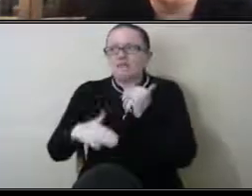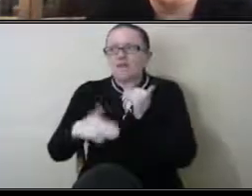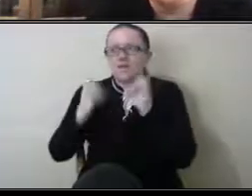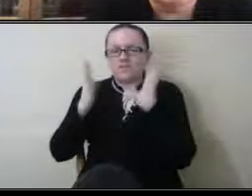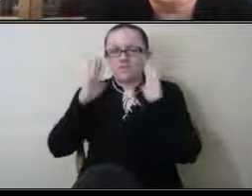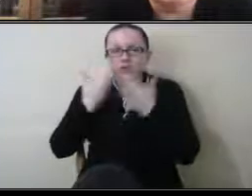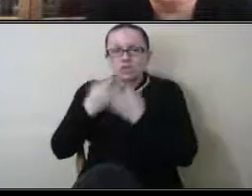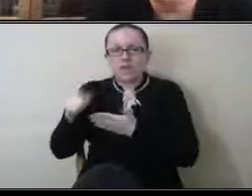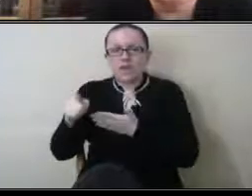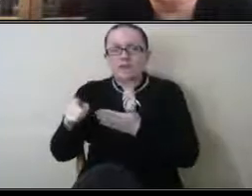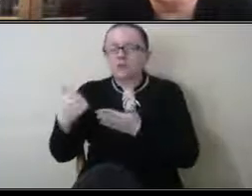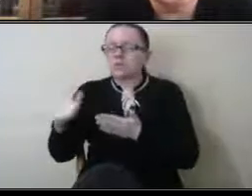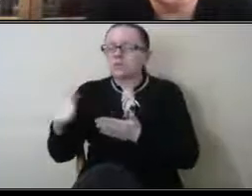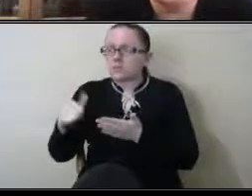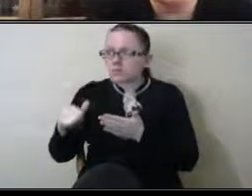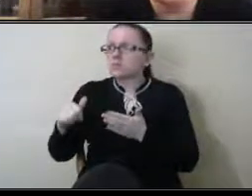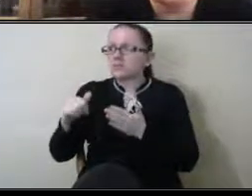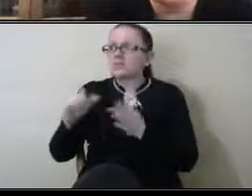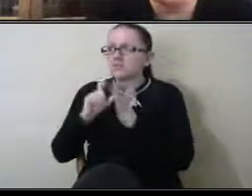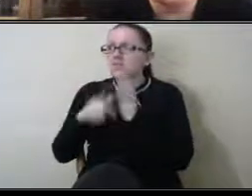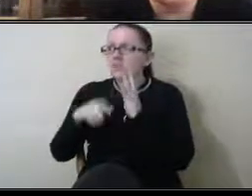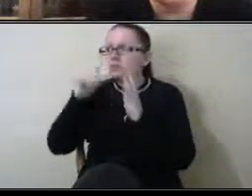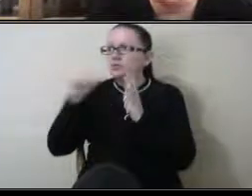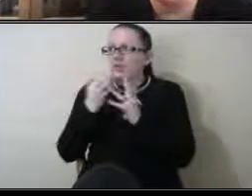a real opportune time we thought actually that's yes what are we doing in that space